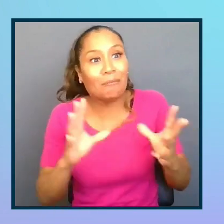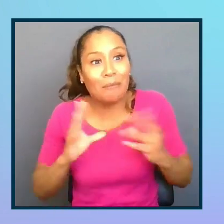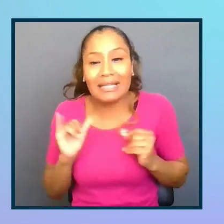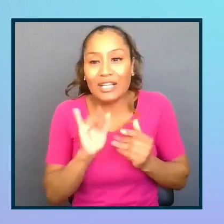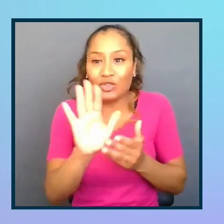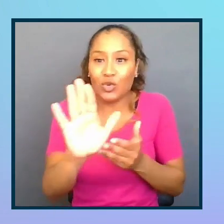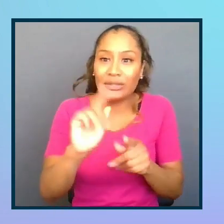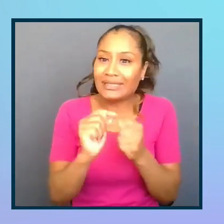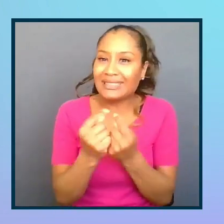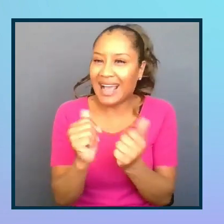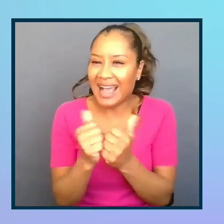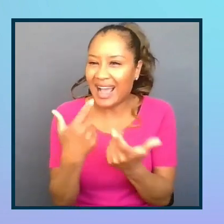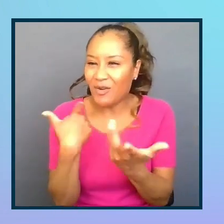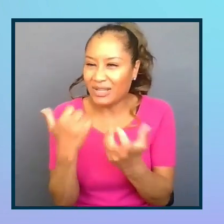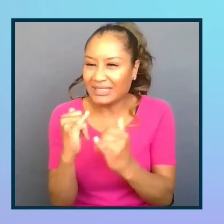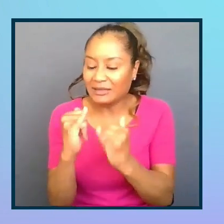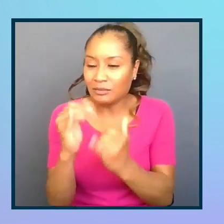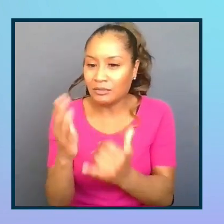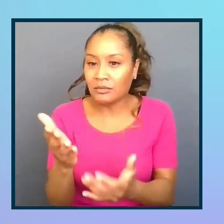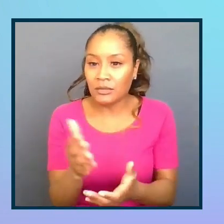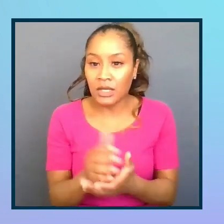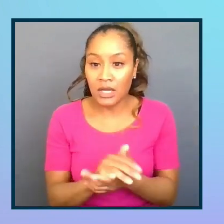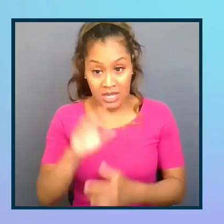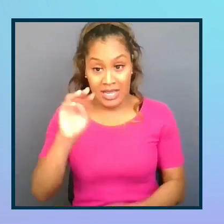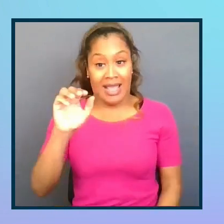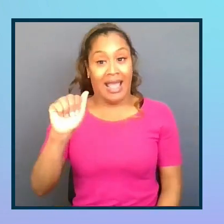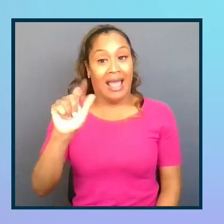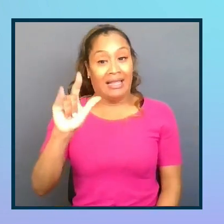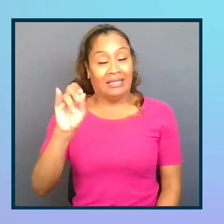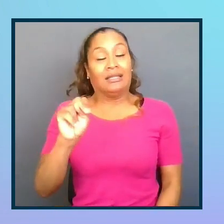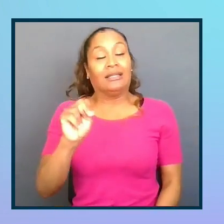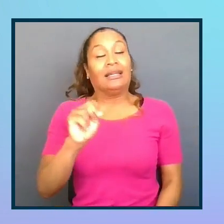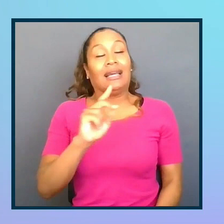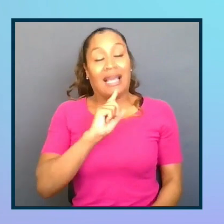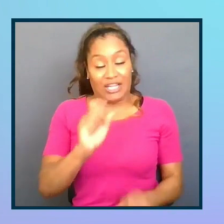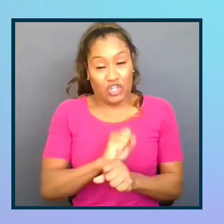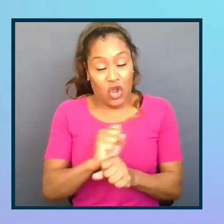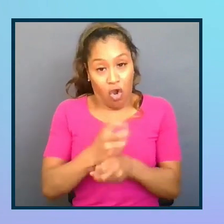It can be hard and it can be hard to get that.